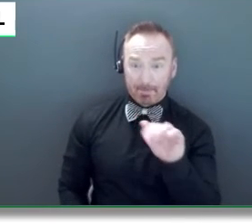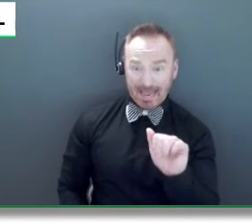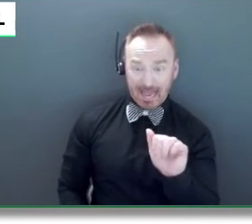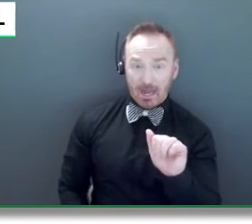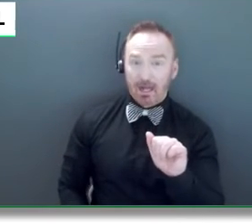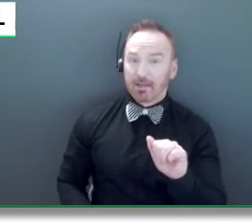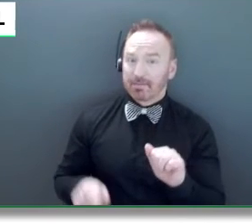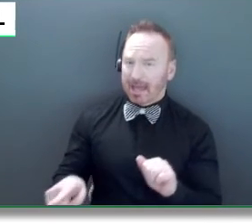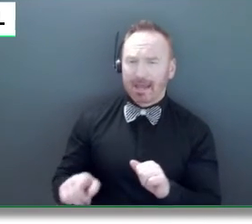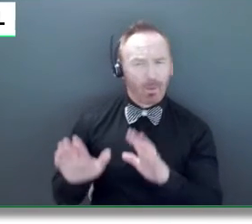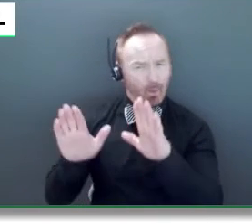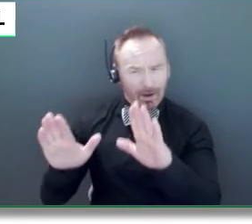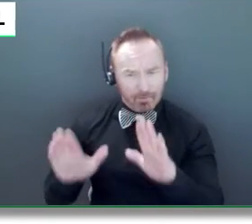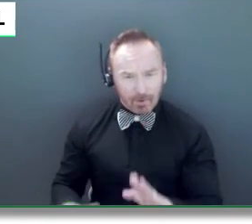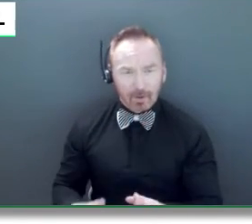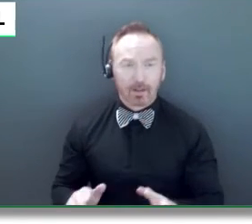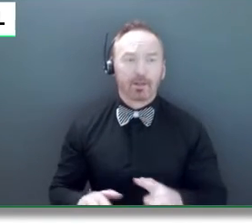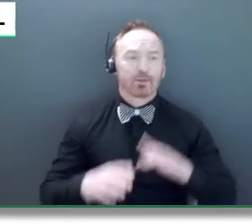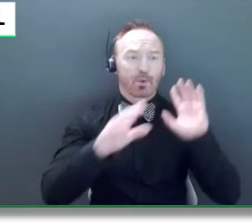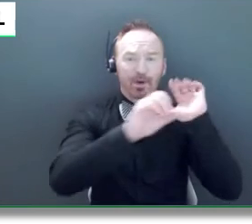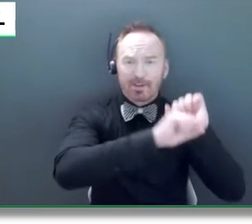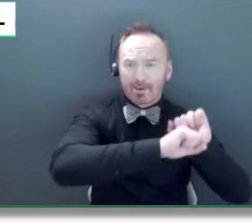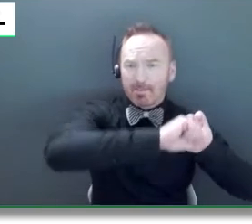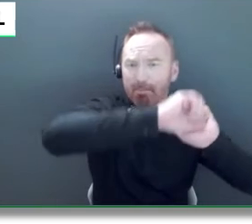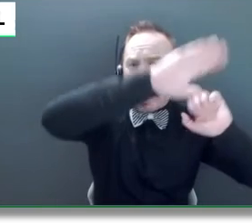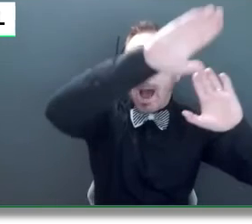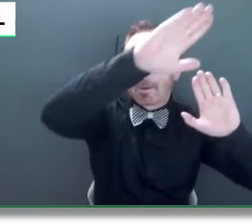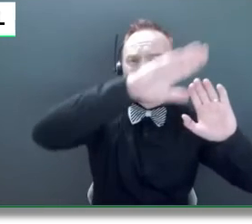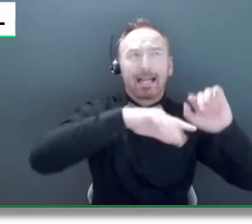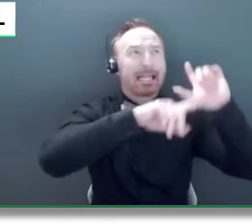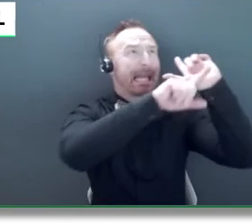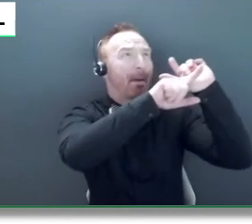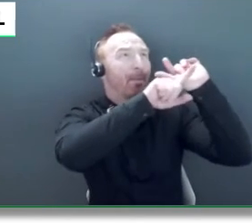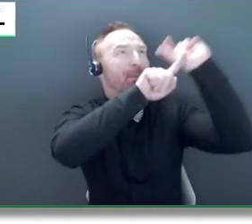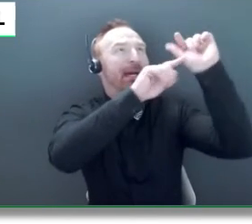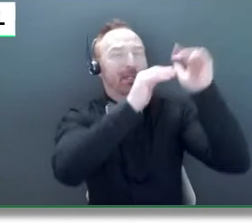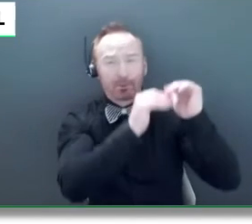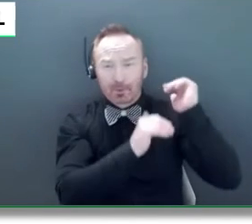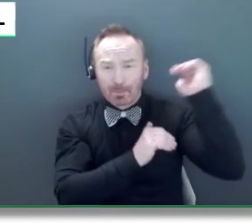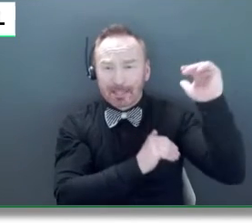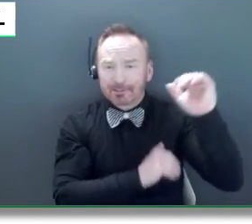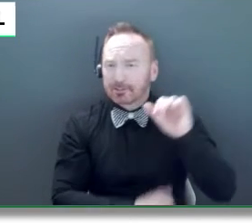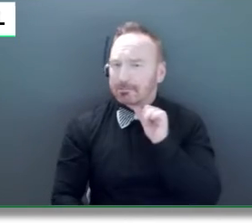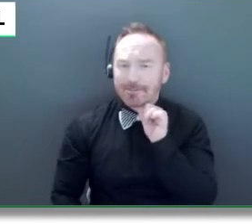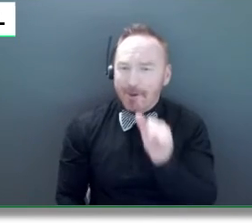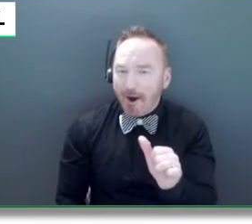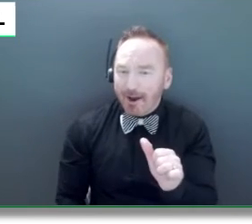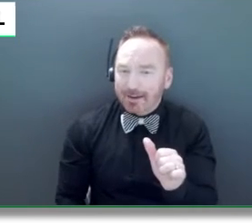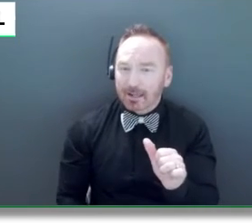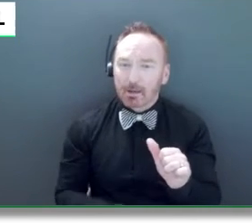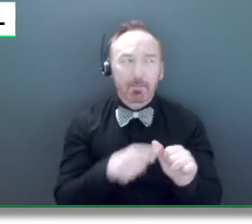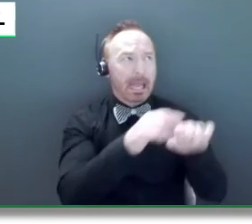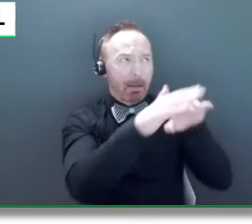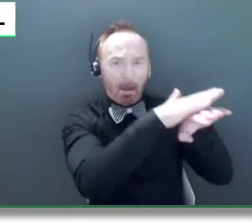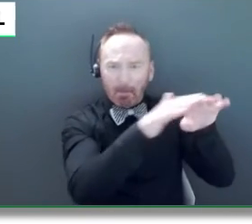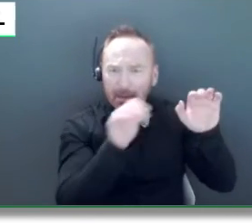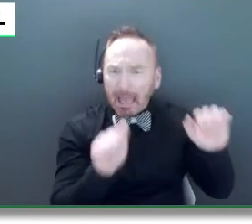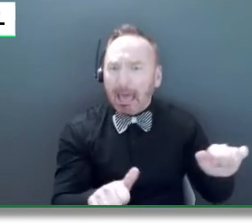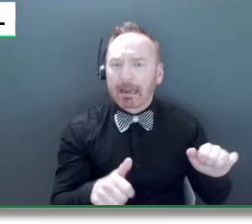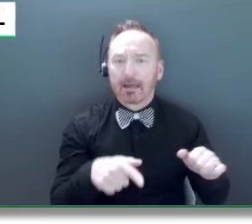is too high or anything like that. So they work very diligently to be able to allow that and allow people to experience and those types of things. So